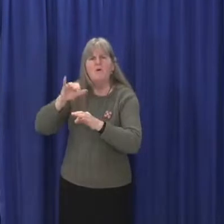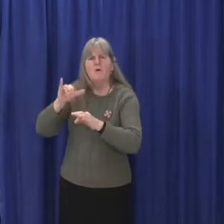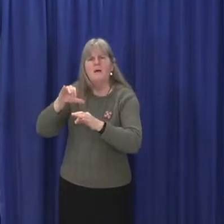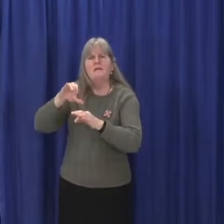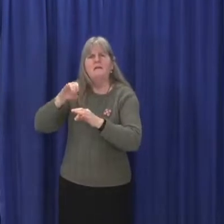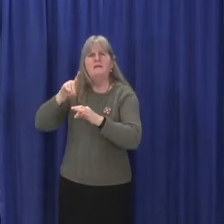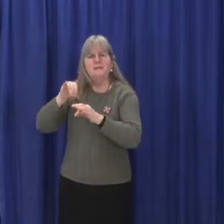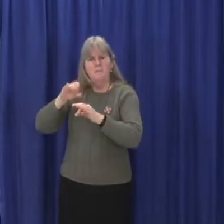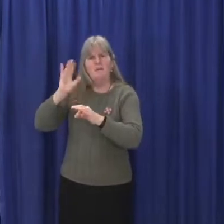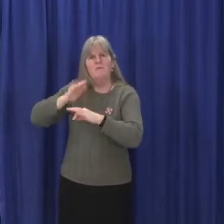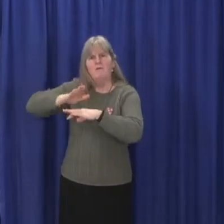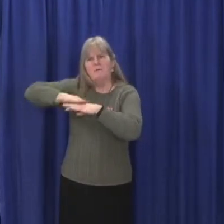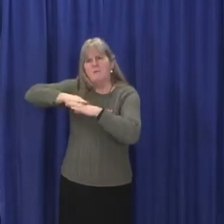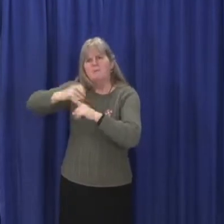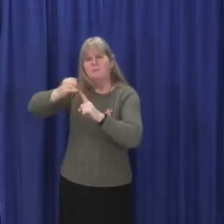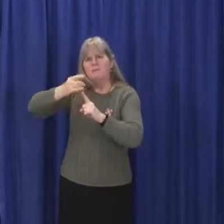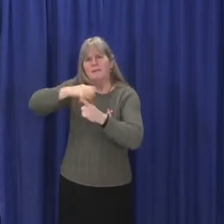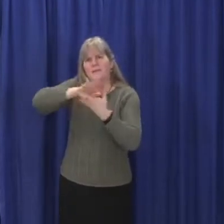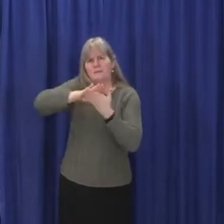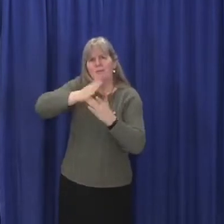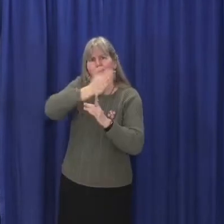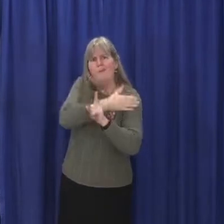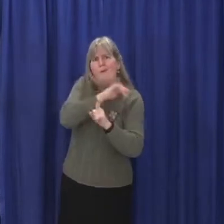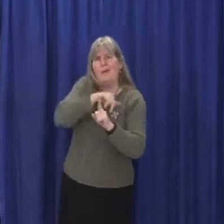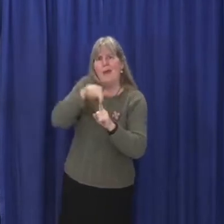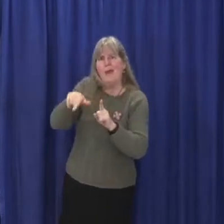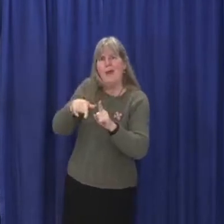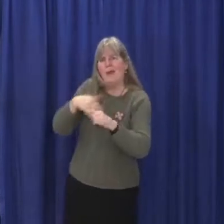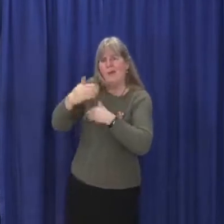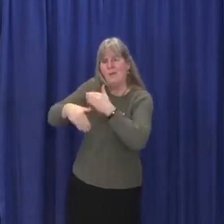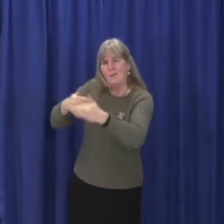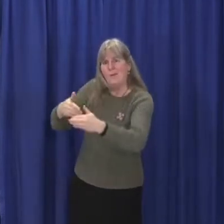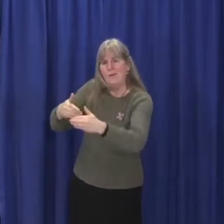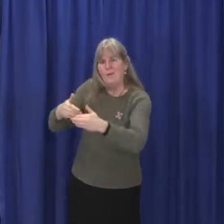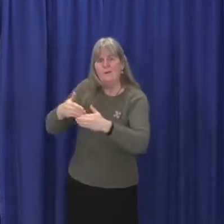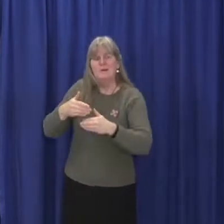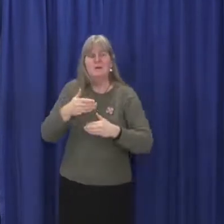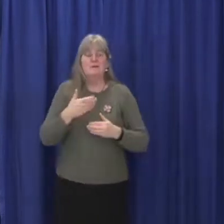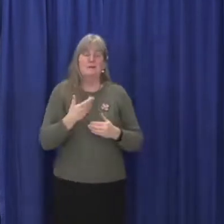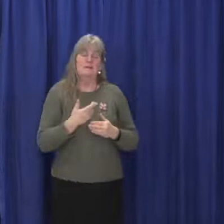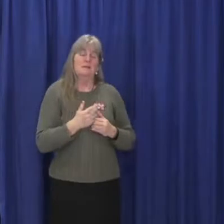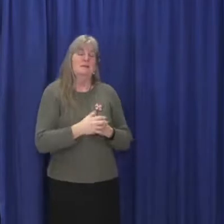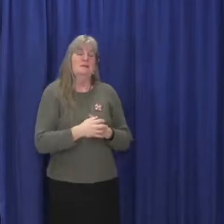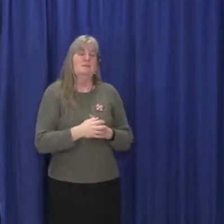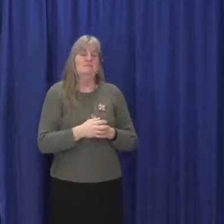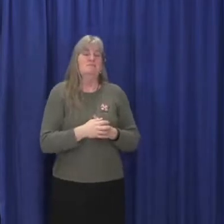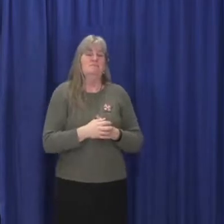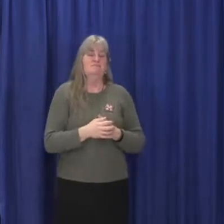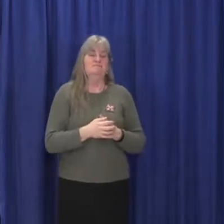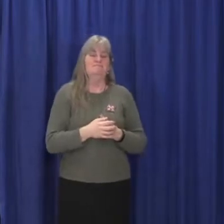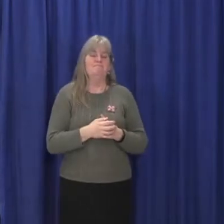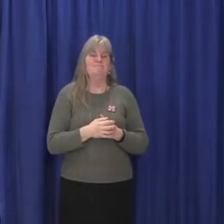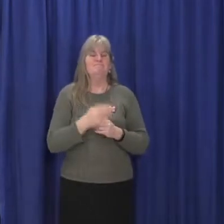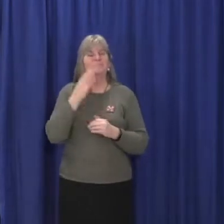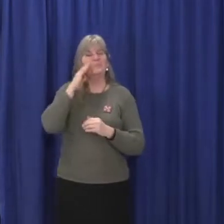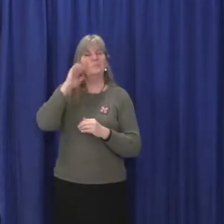when there is a positive COVID-19 case identified at the school. For years, attendance based surveillance